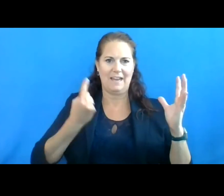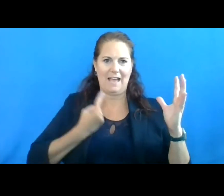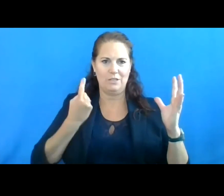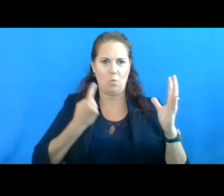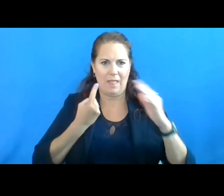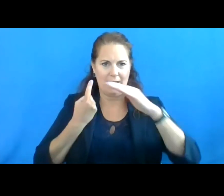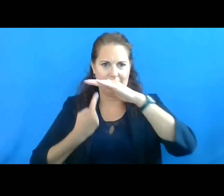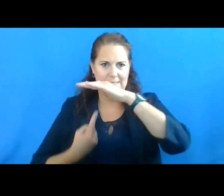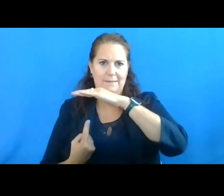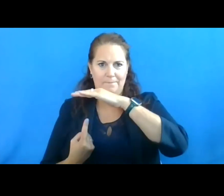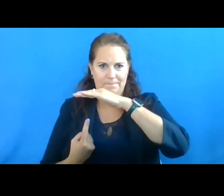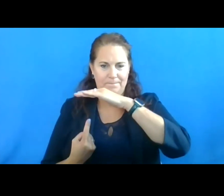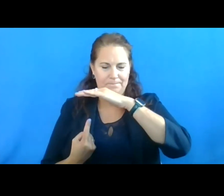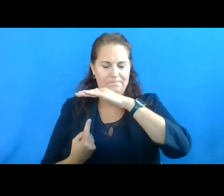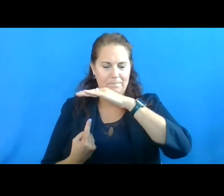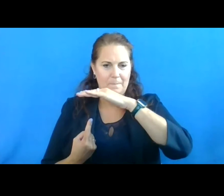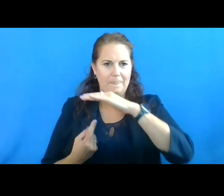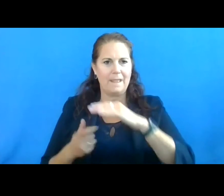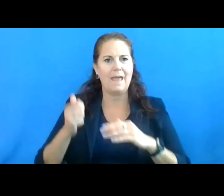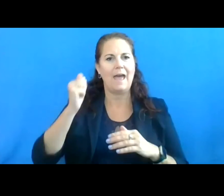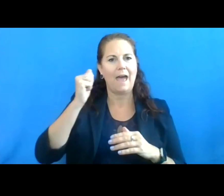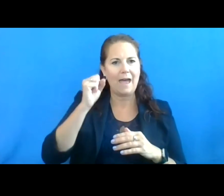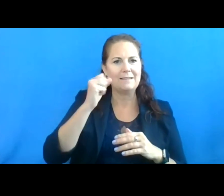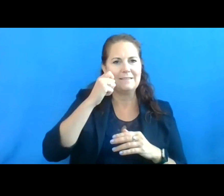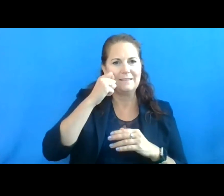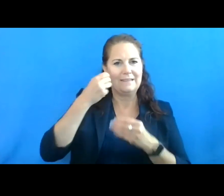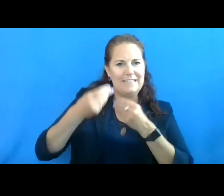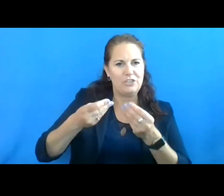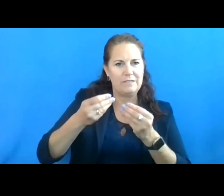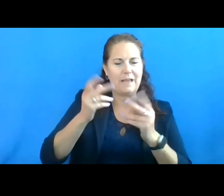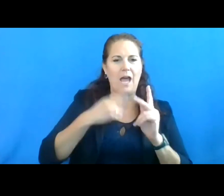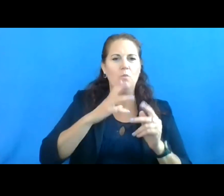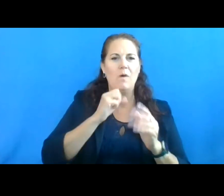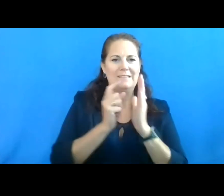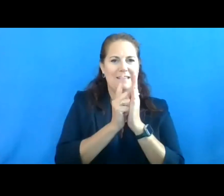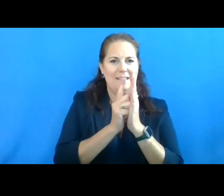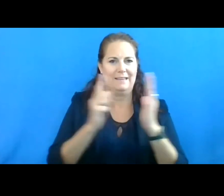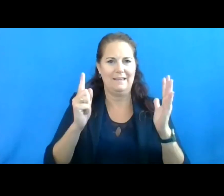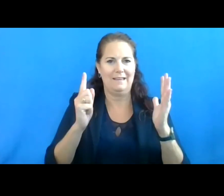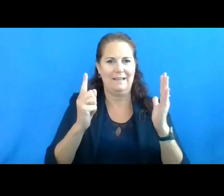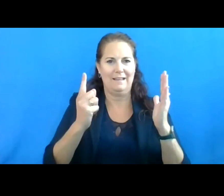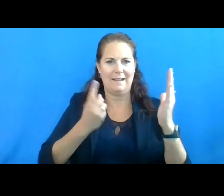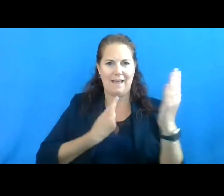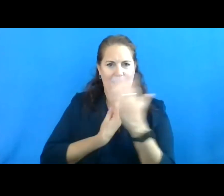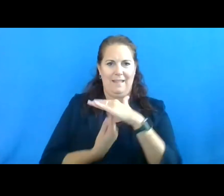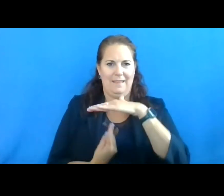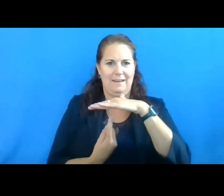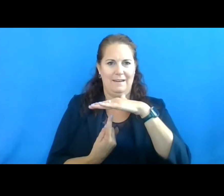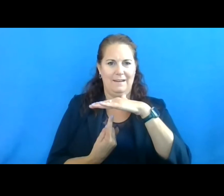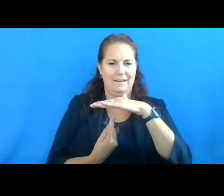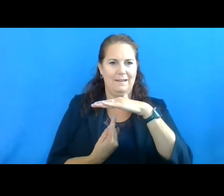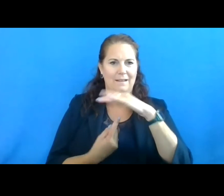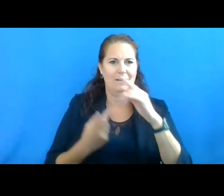So, as an Indigenous person, I was alienated and isolated from the ayook, from ancestral